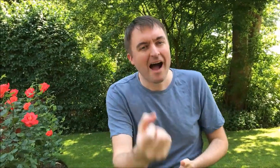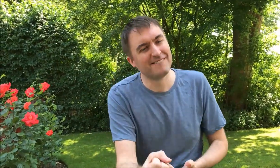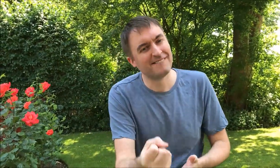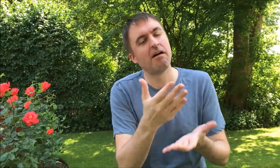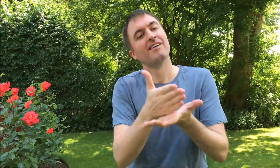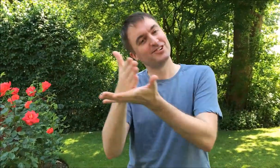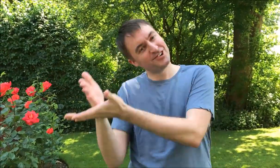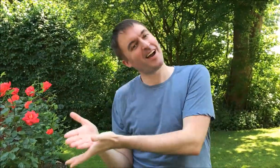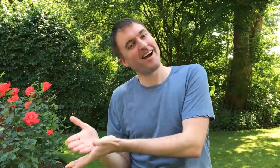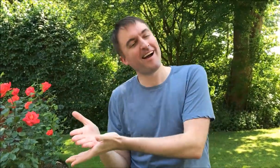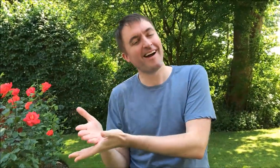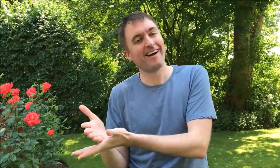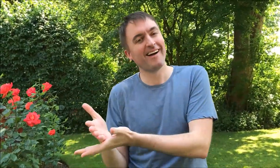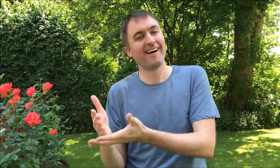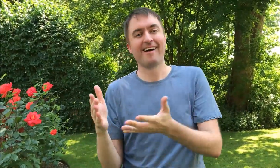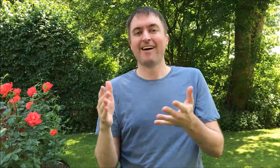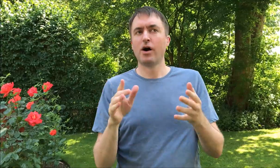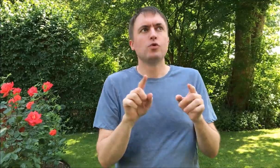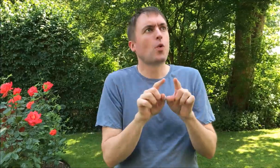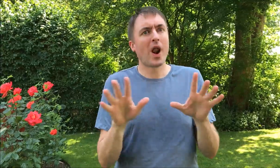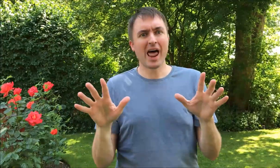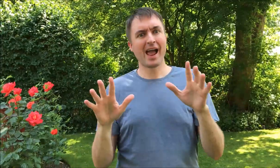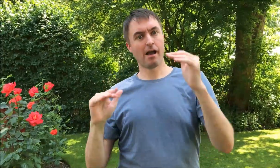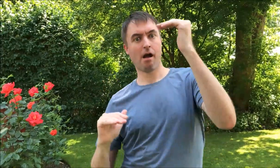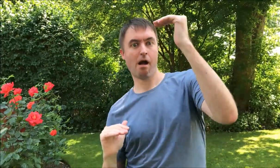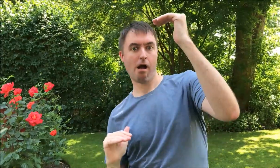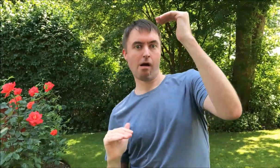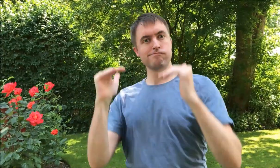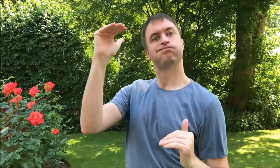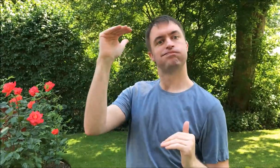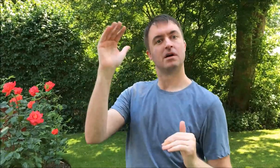I do not mean that there should be relief for others and pressure on you, but it is a question of a fair balance between